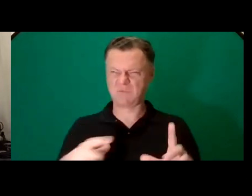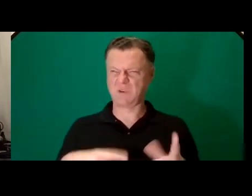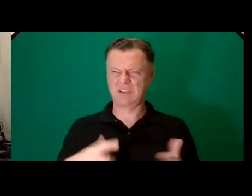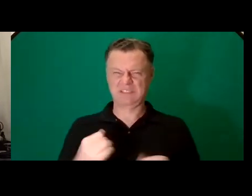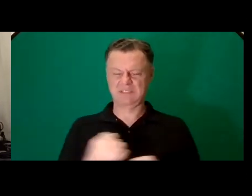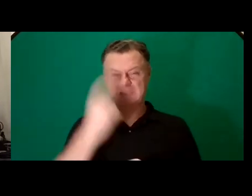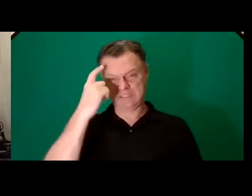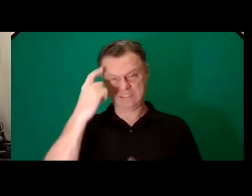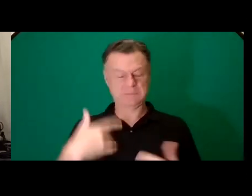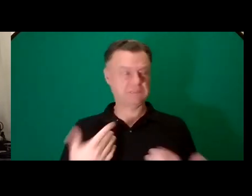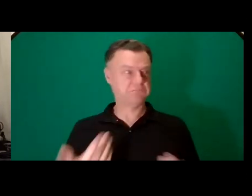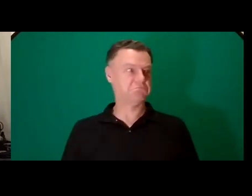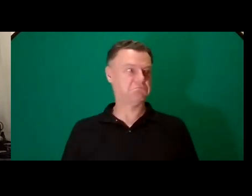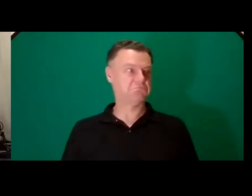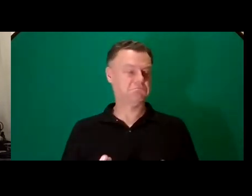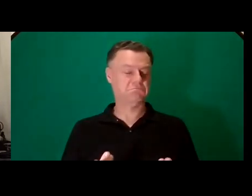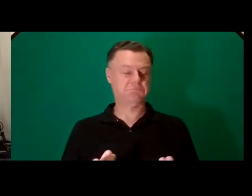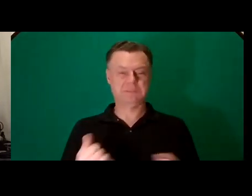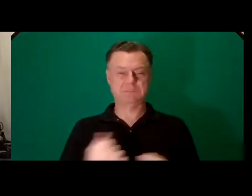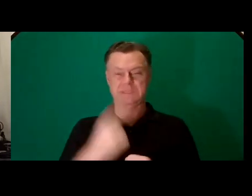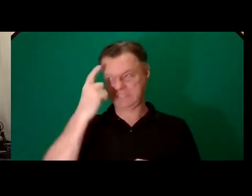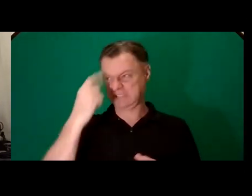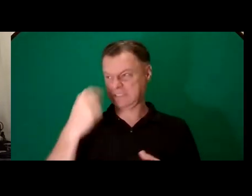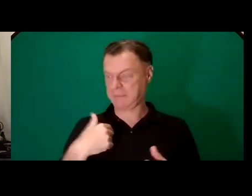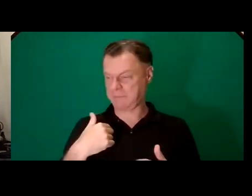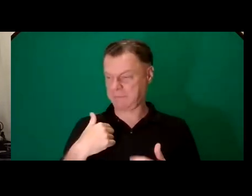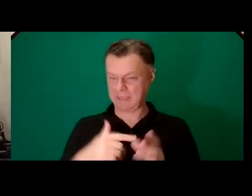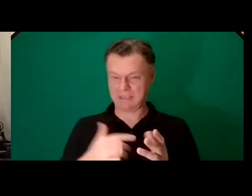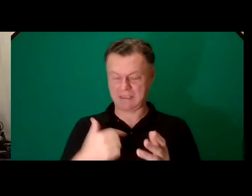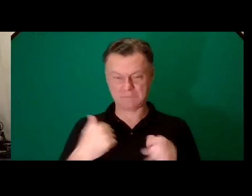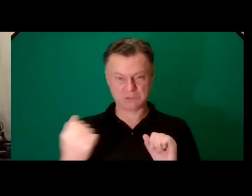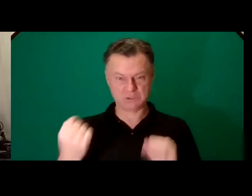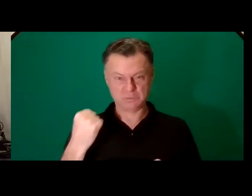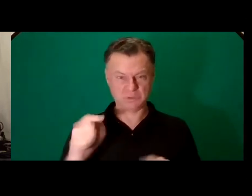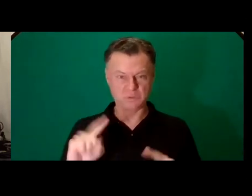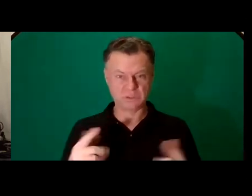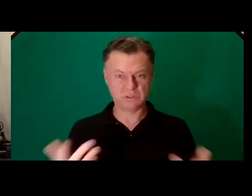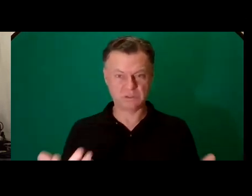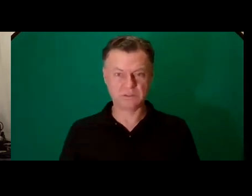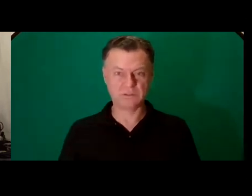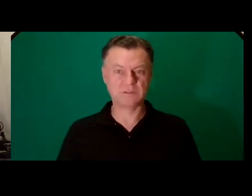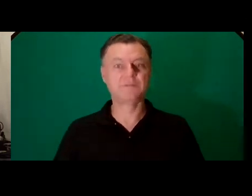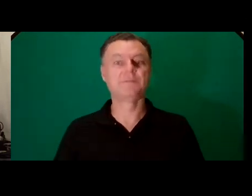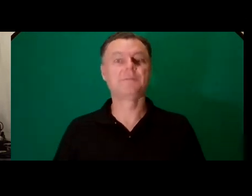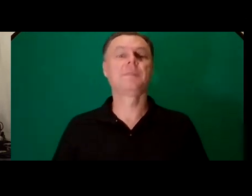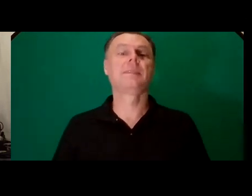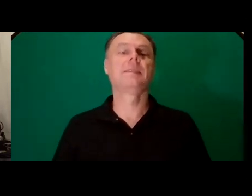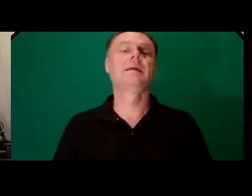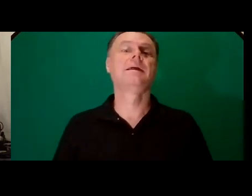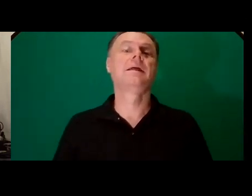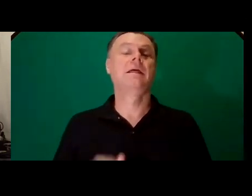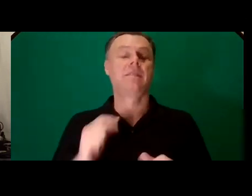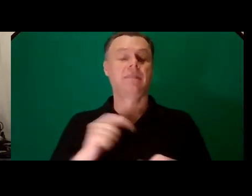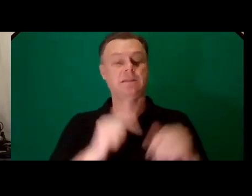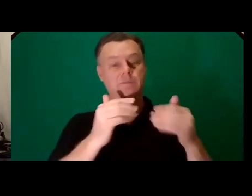so therefore I must be stupid." And from that moment I sort